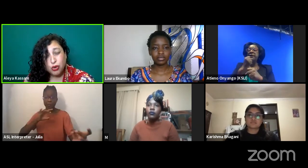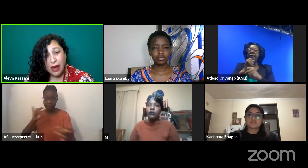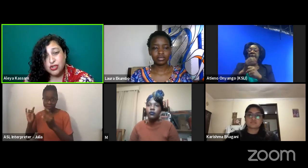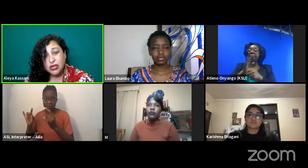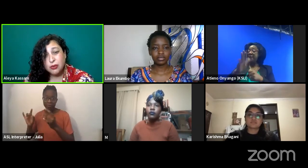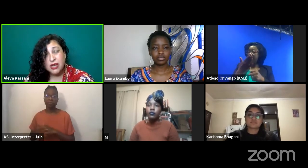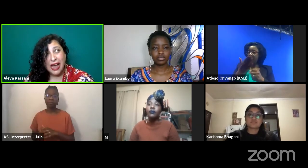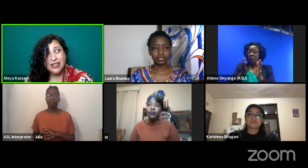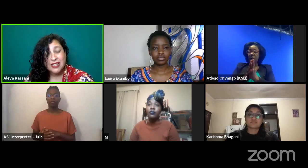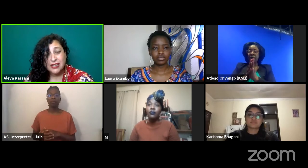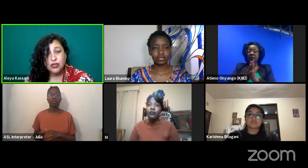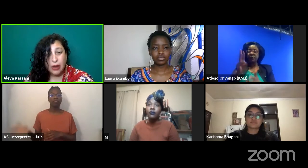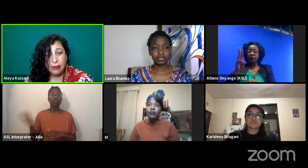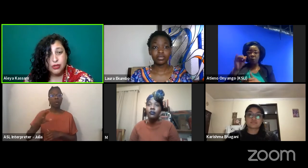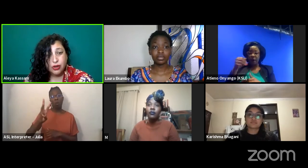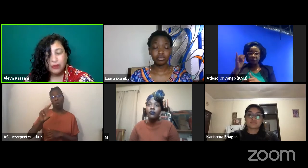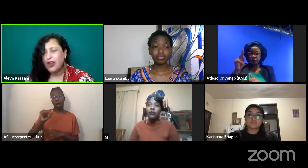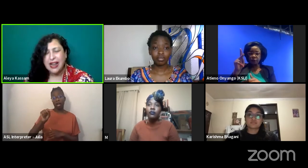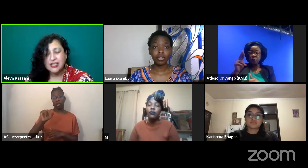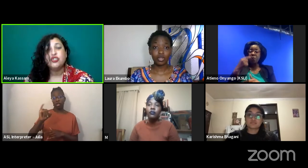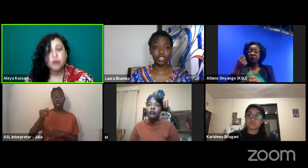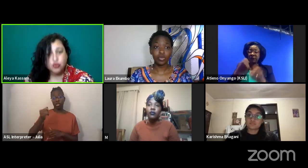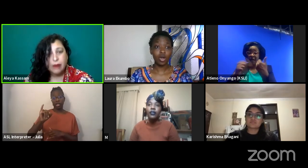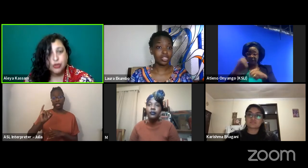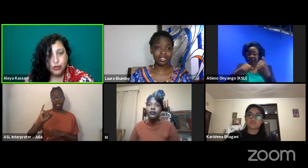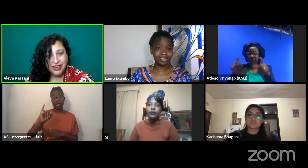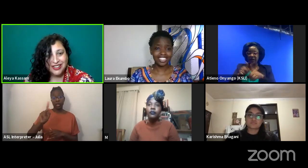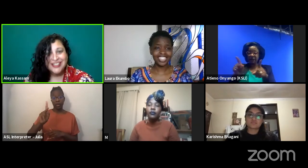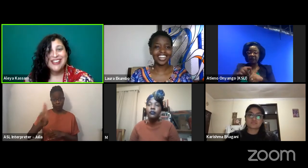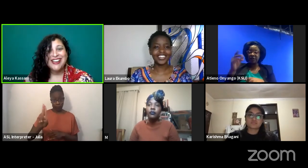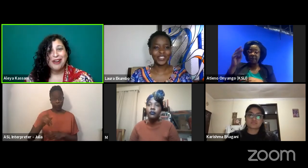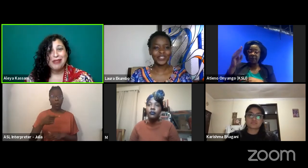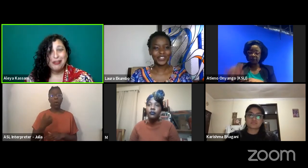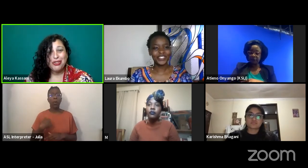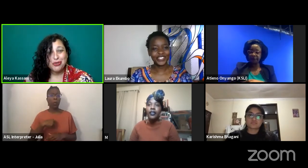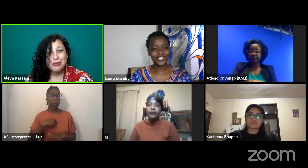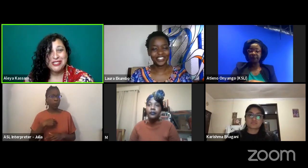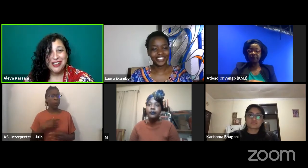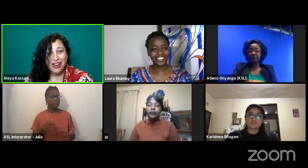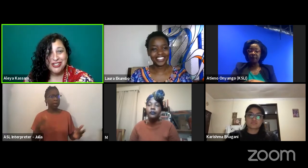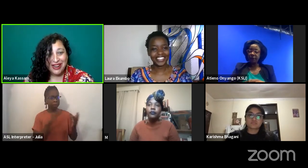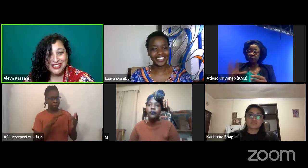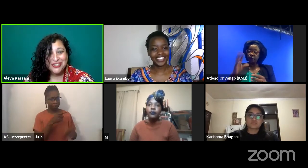who actually was acting as a drama talk not acting, she was drama talking. Even though she was our director,